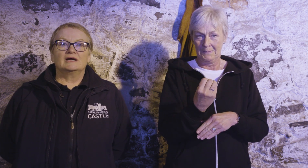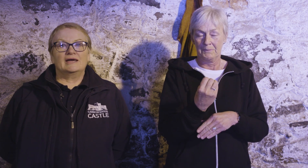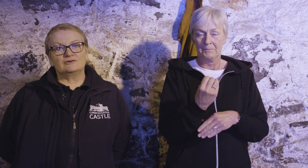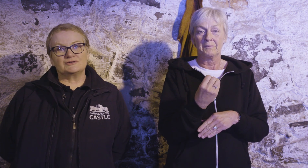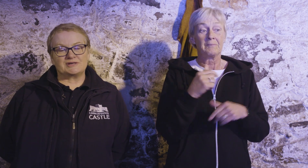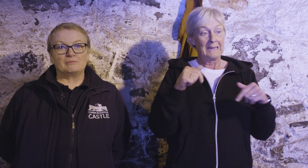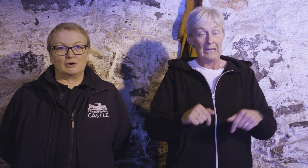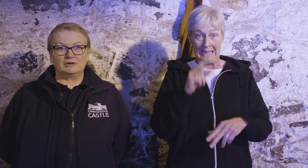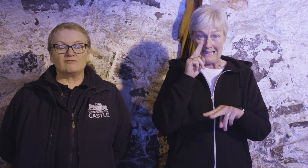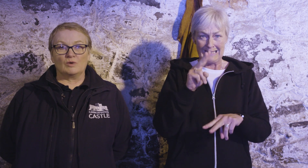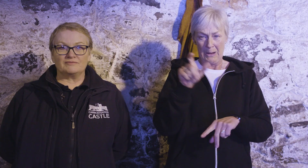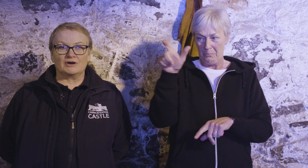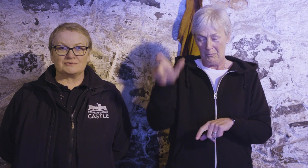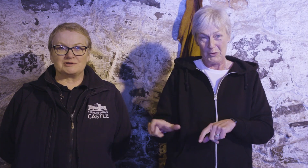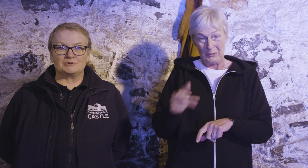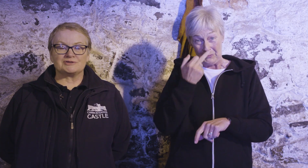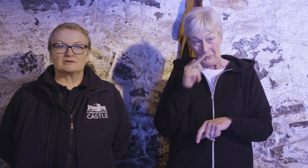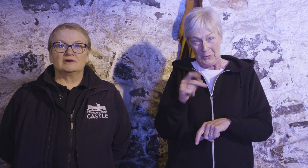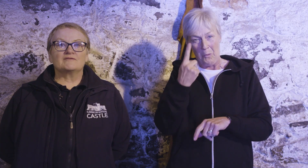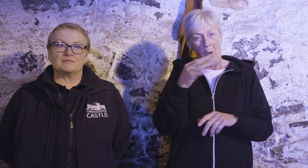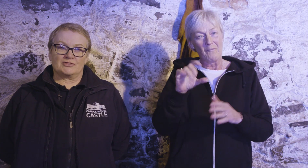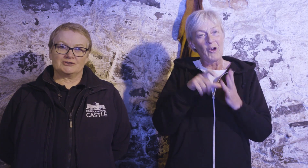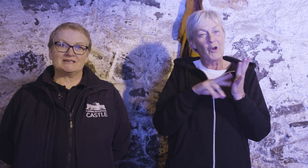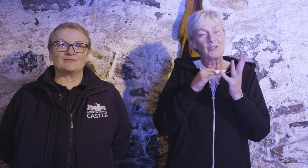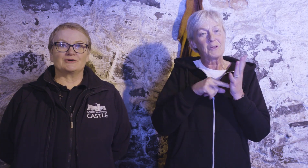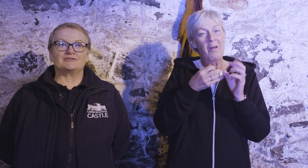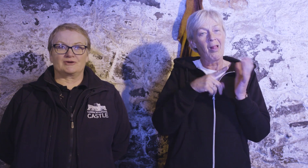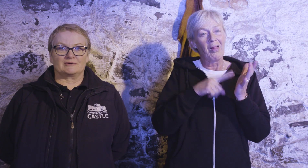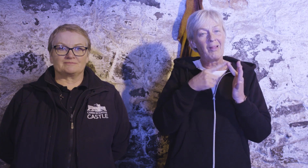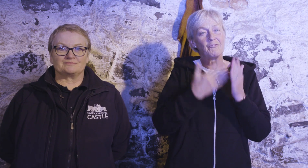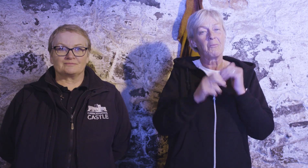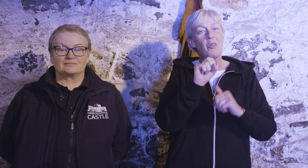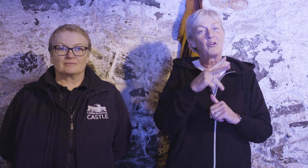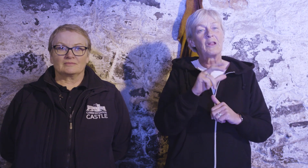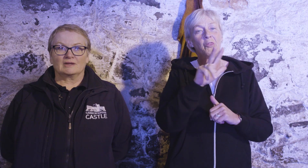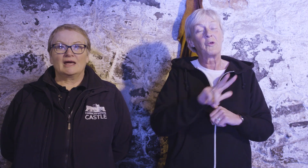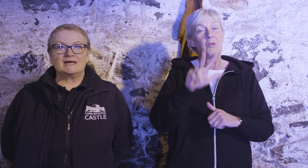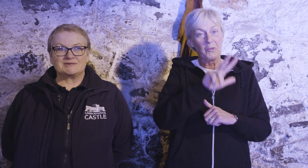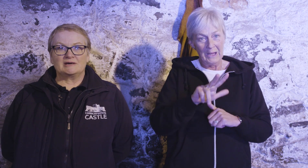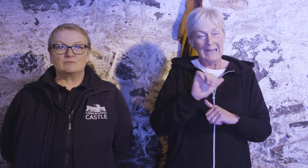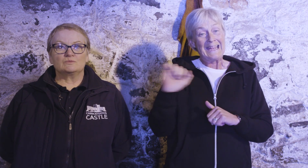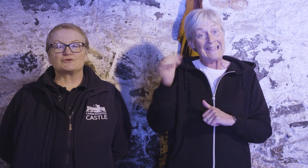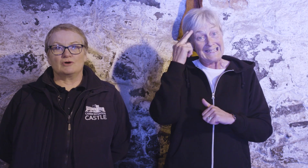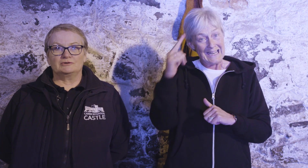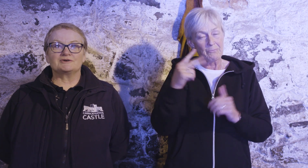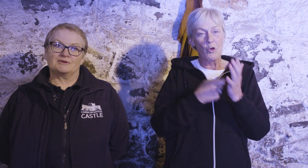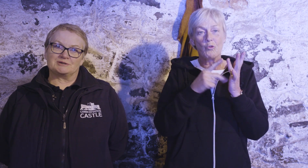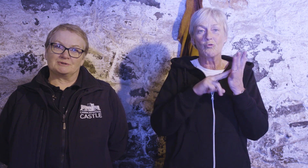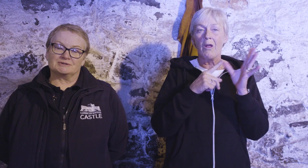Here you'll see a model of one of the constables from 1333. His name was Ronald of Richmond.